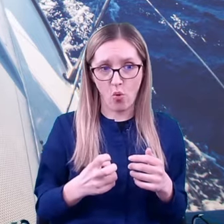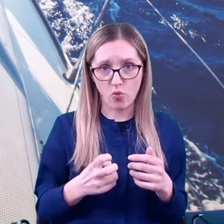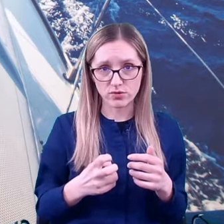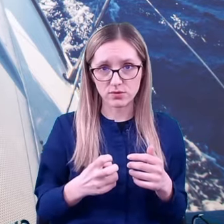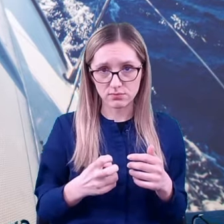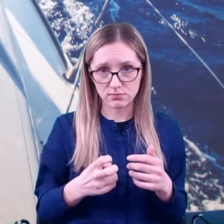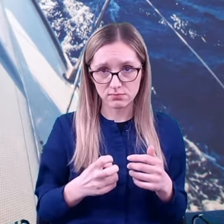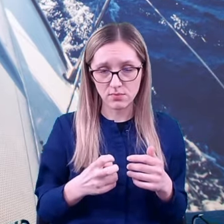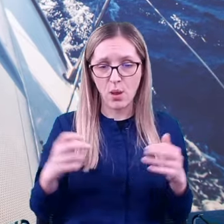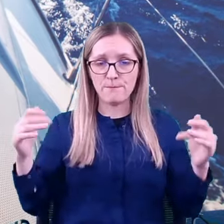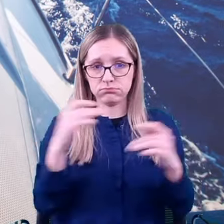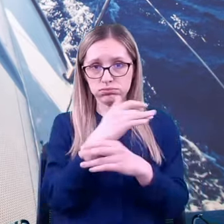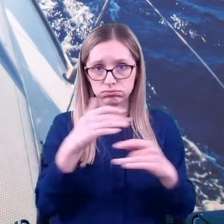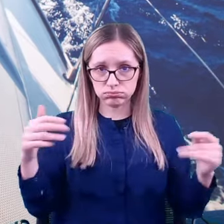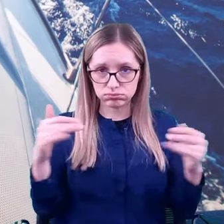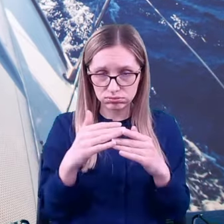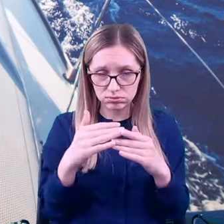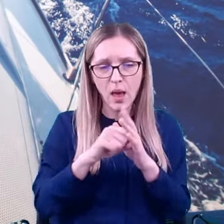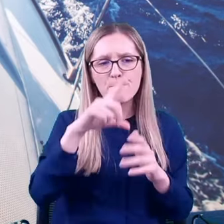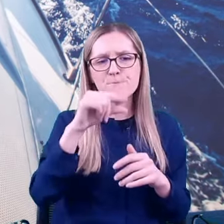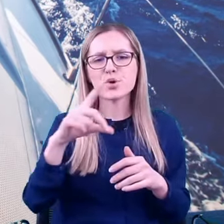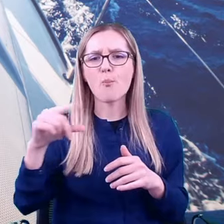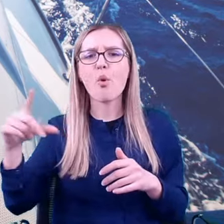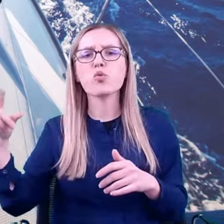is directly proportional to how many molecules will react.